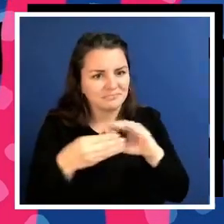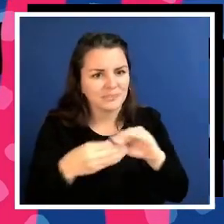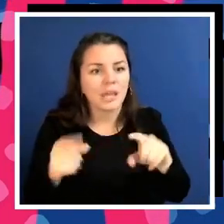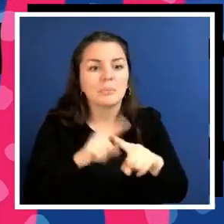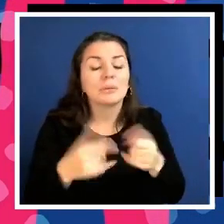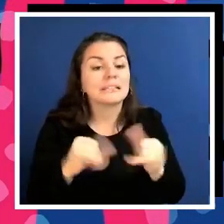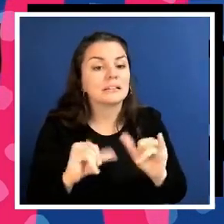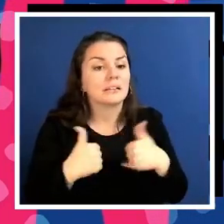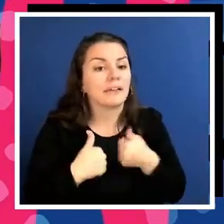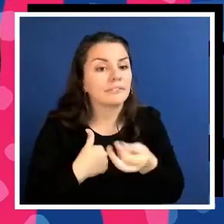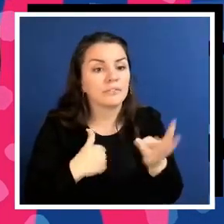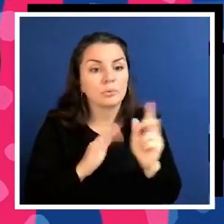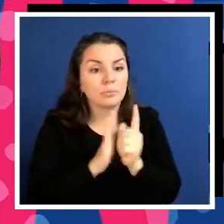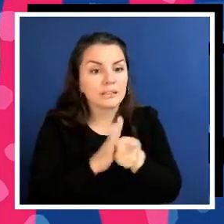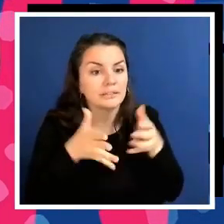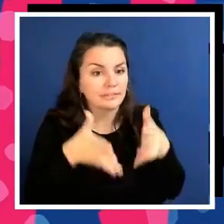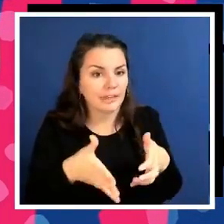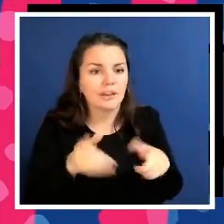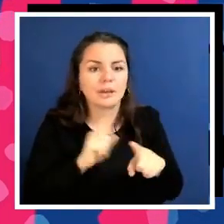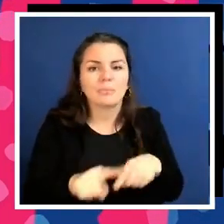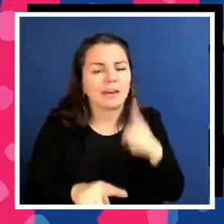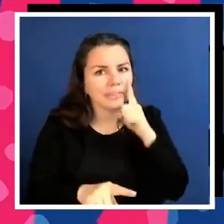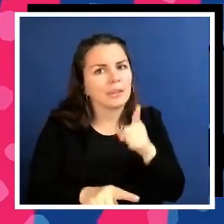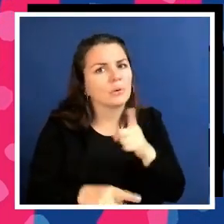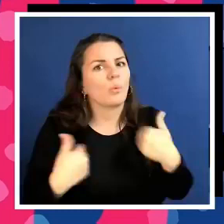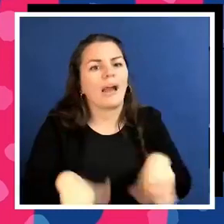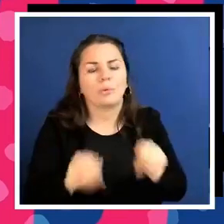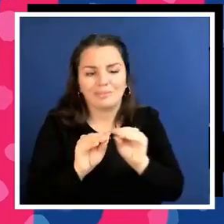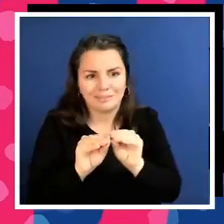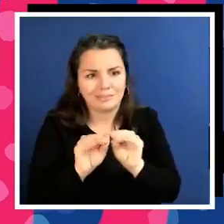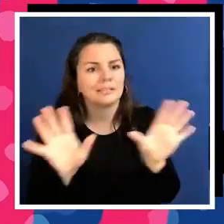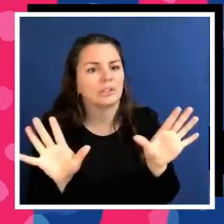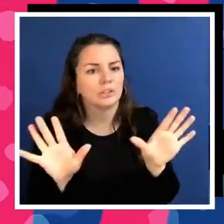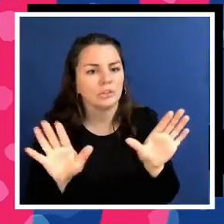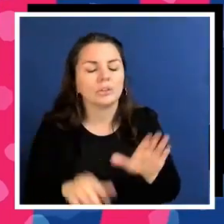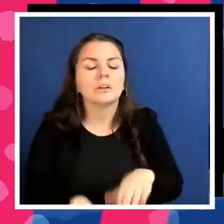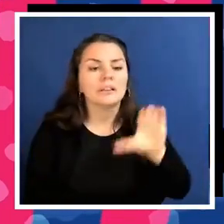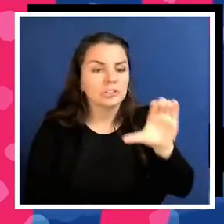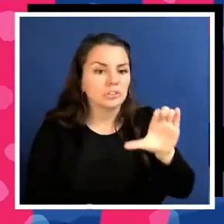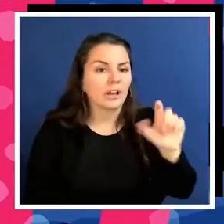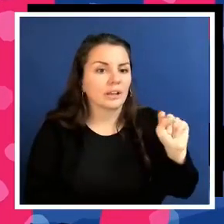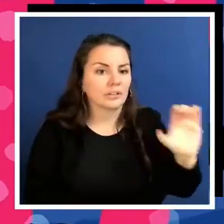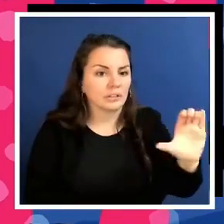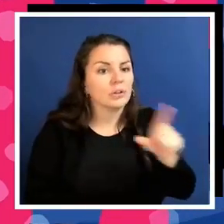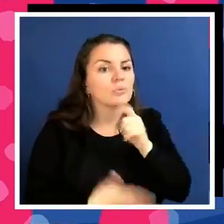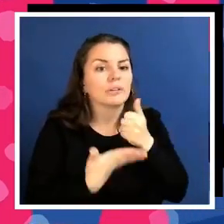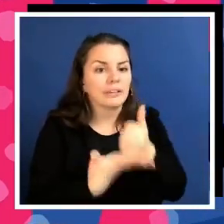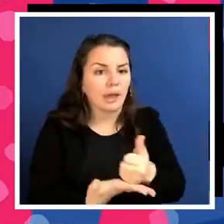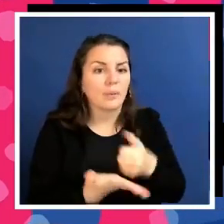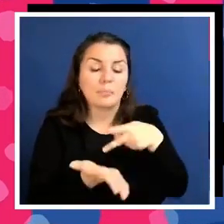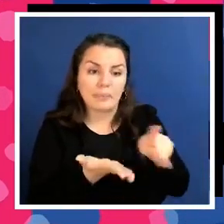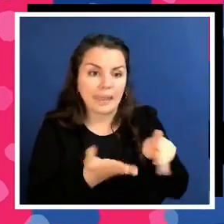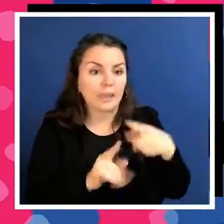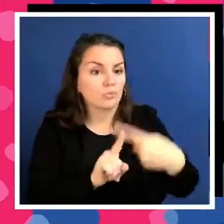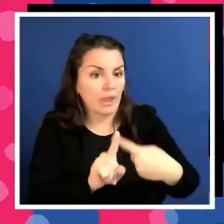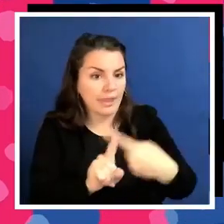SO MUCH FOR SHARING THAT. I REALLY APPRECIATE IT.